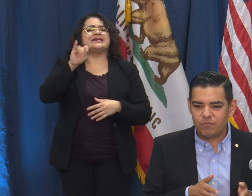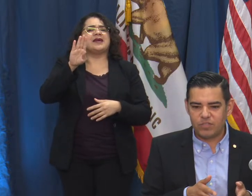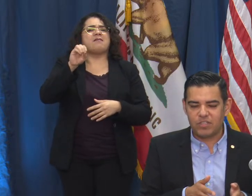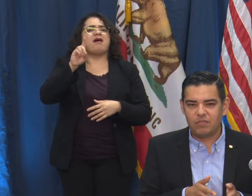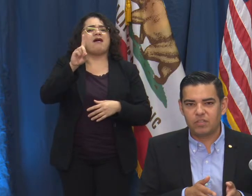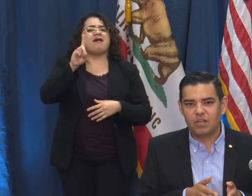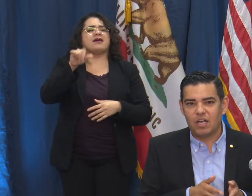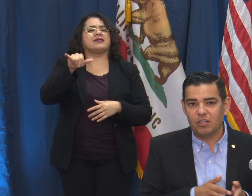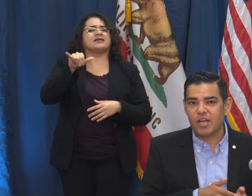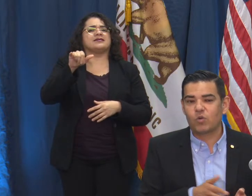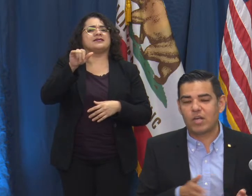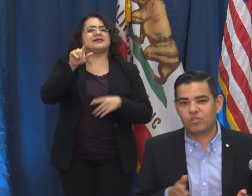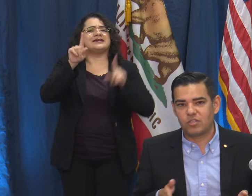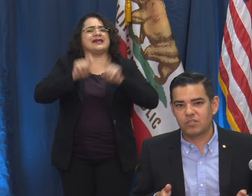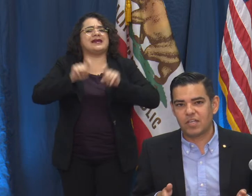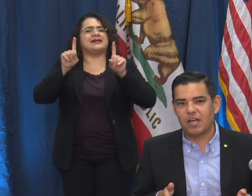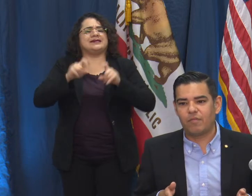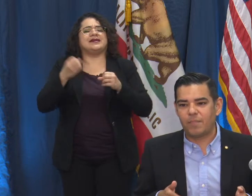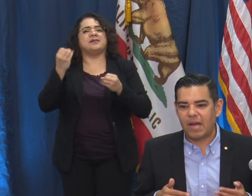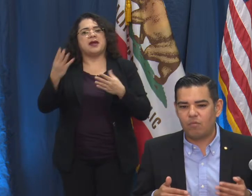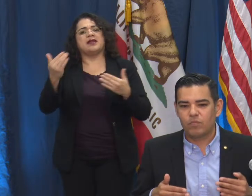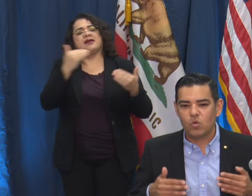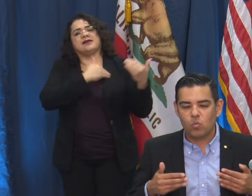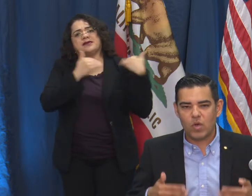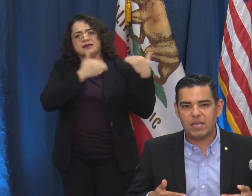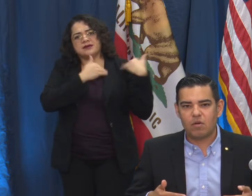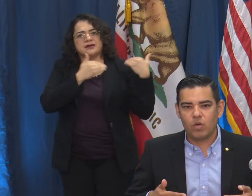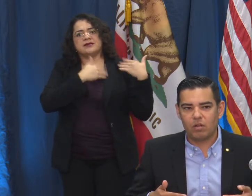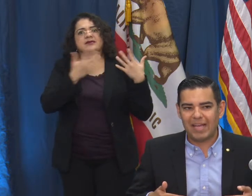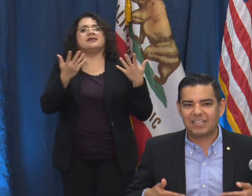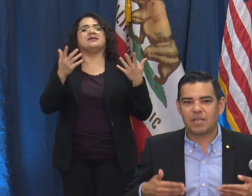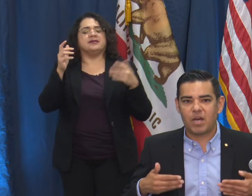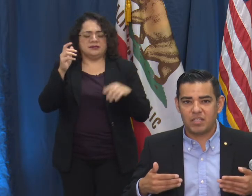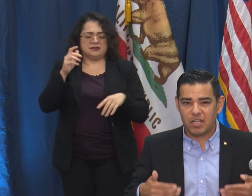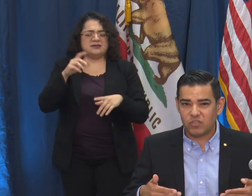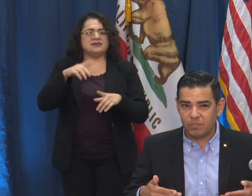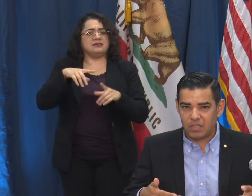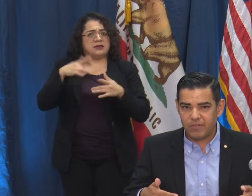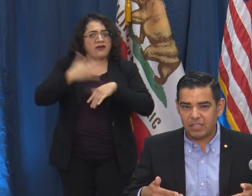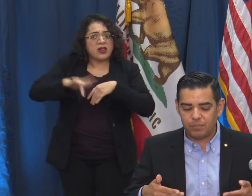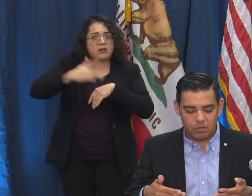have received a lot of questions about when will antibody testing be available,